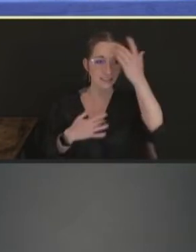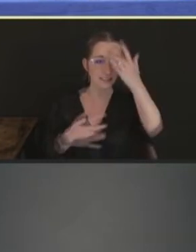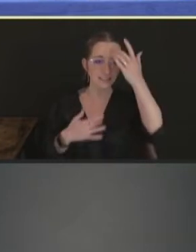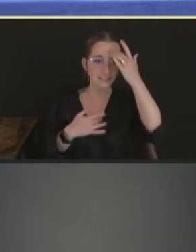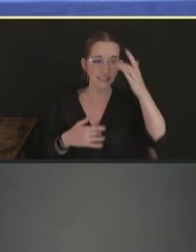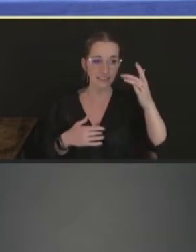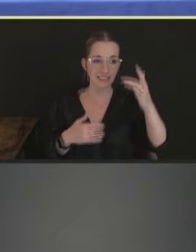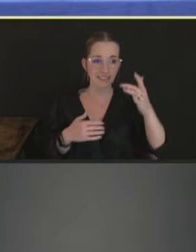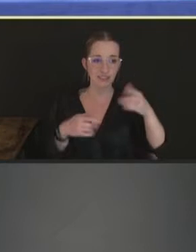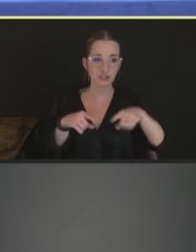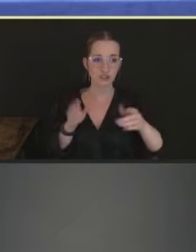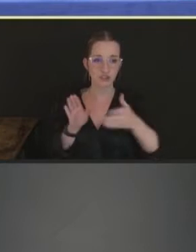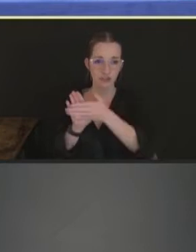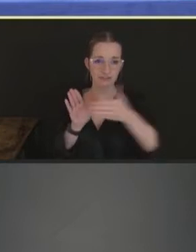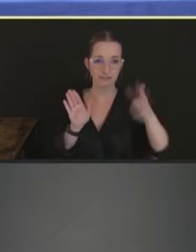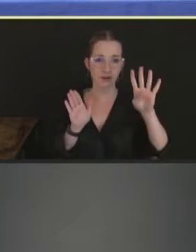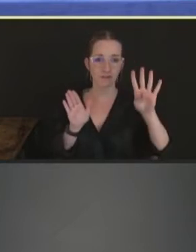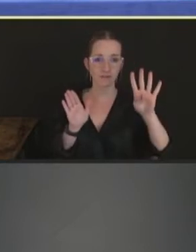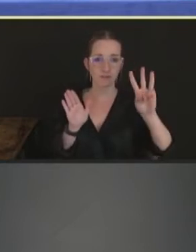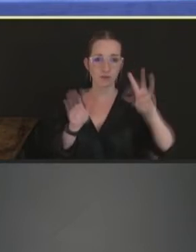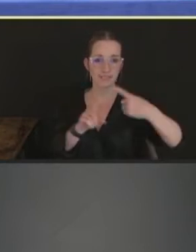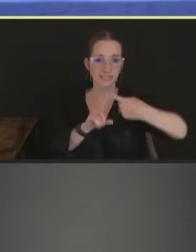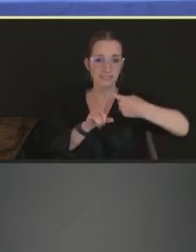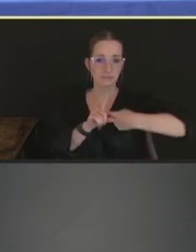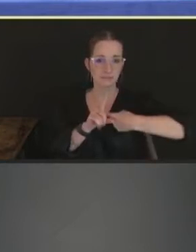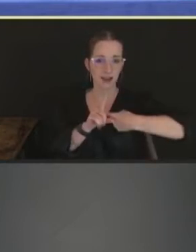That's quite a significant difference.